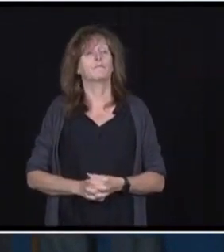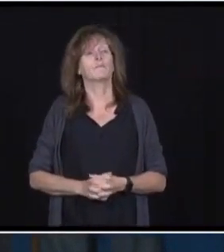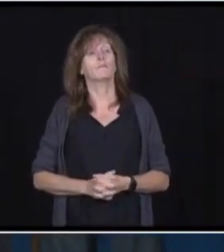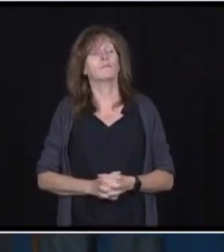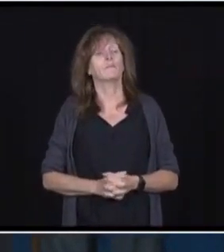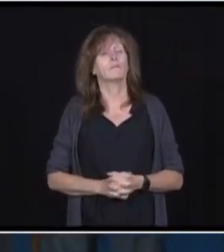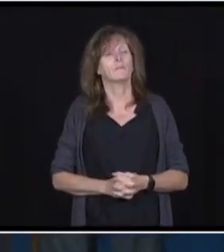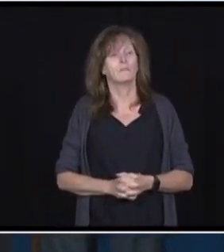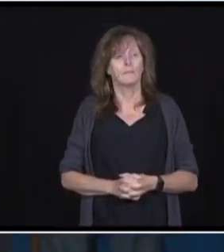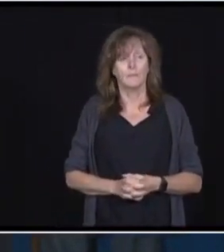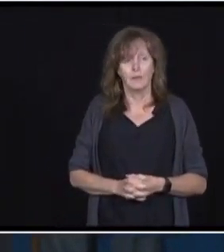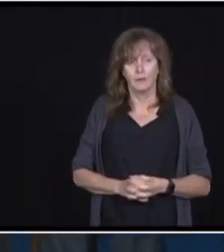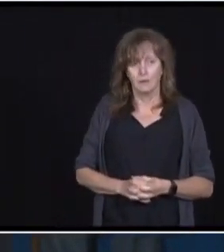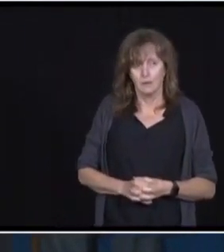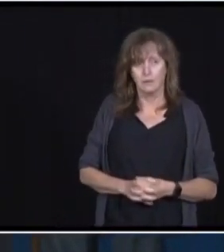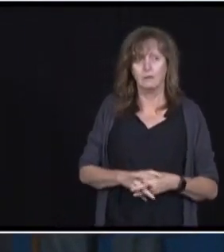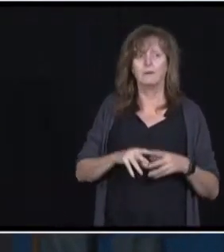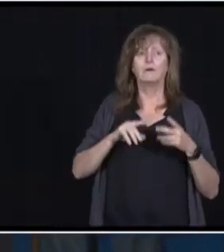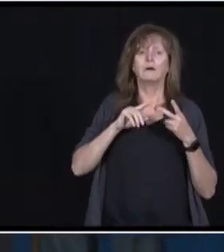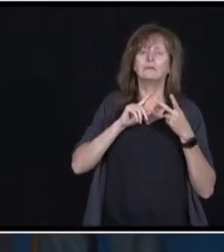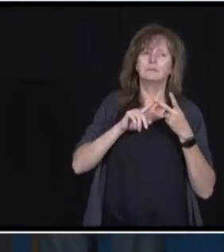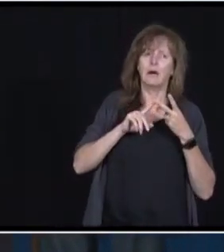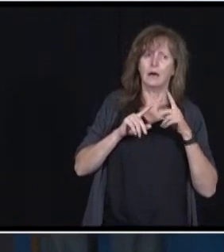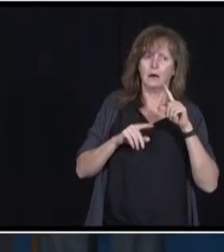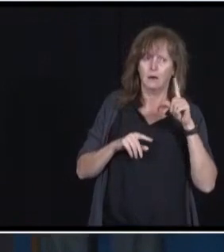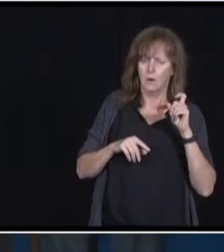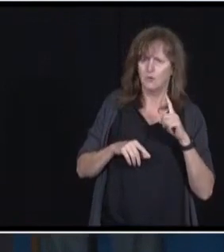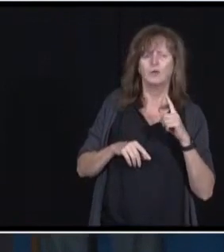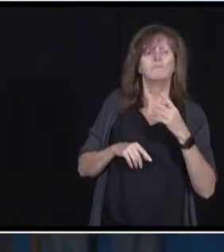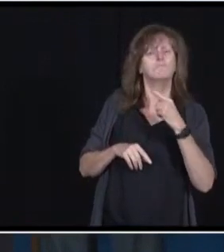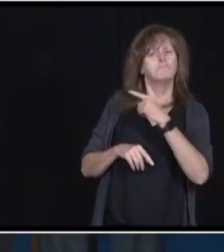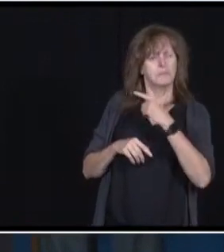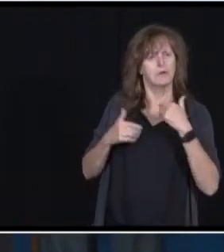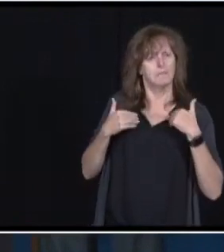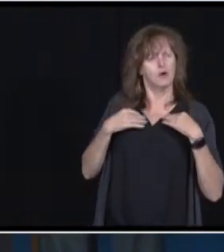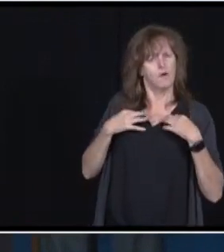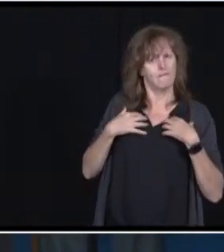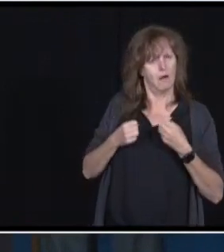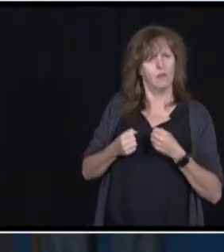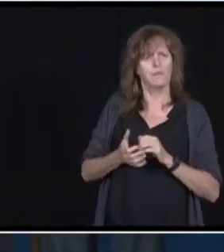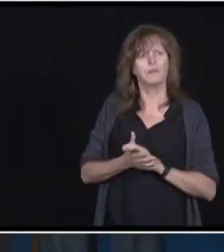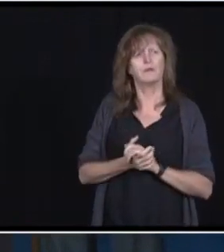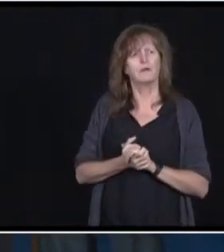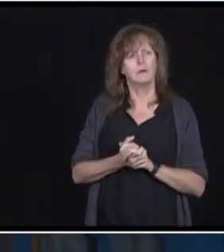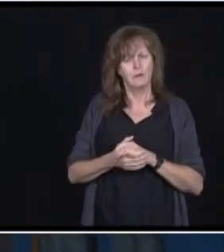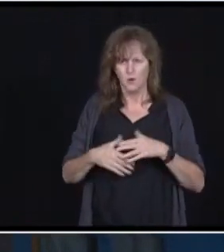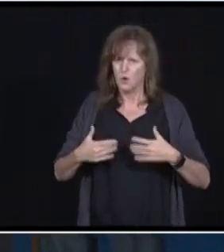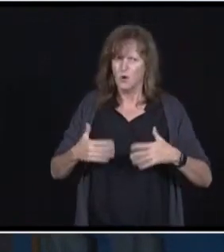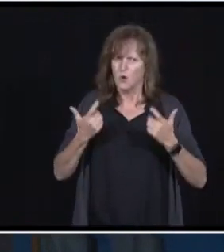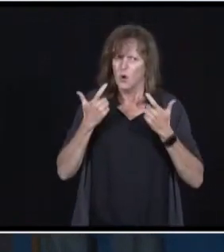they hold these big huge parties, it is unacceptable. This is maybe more so for the Minister of Health as